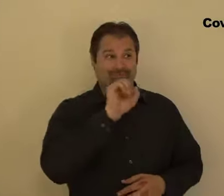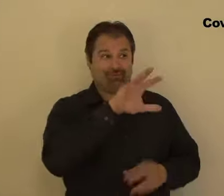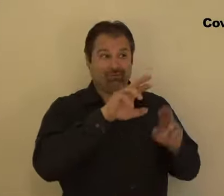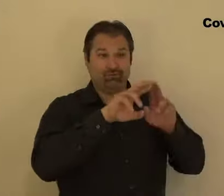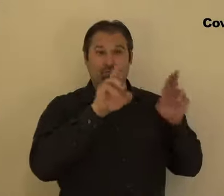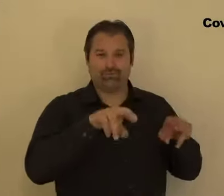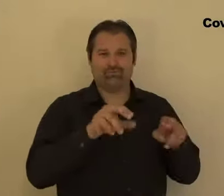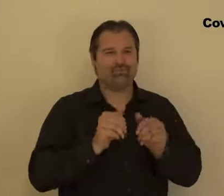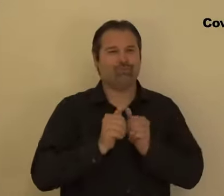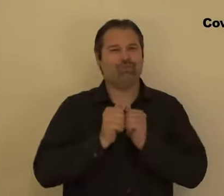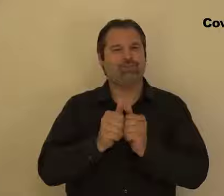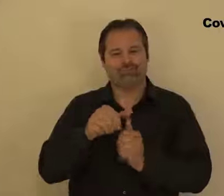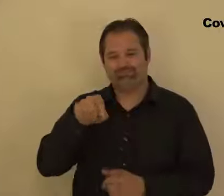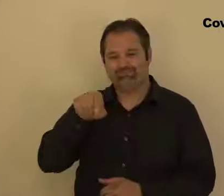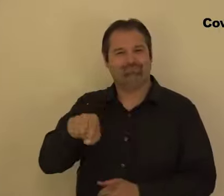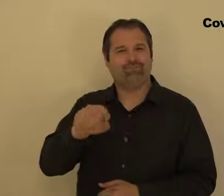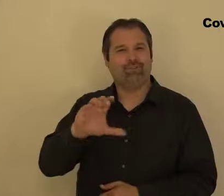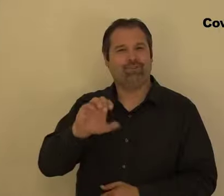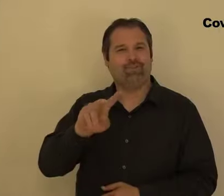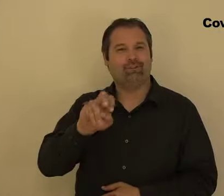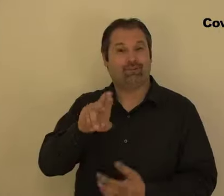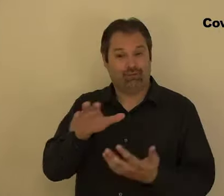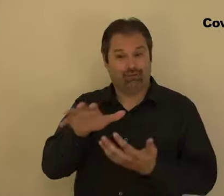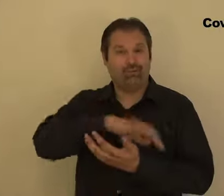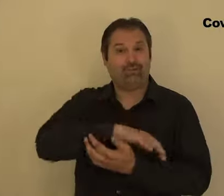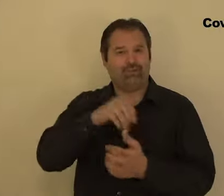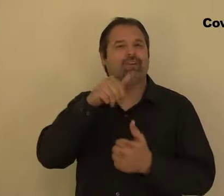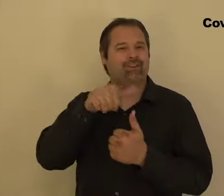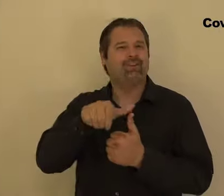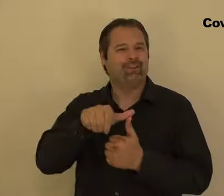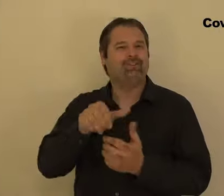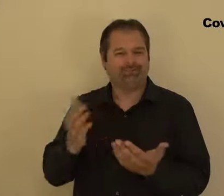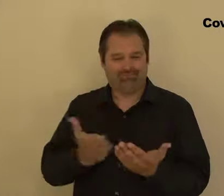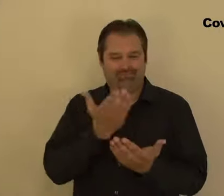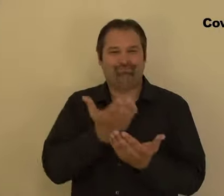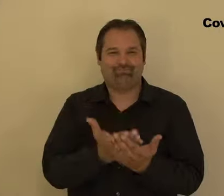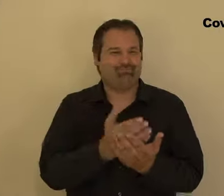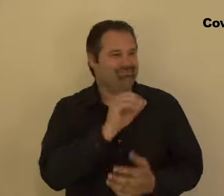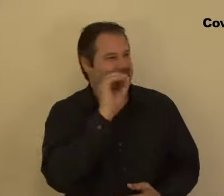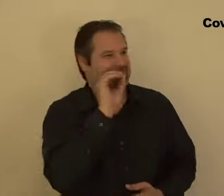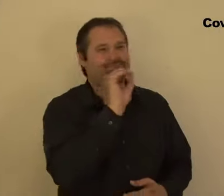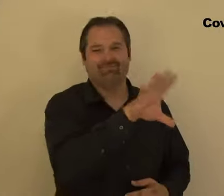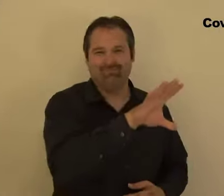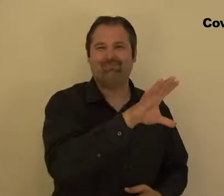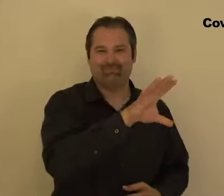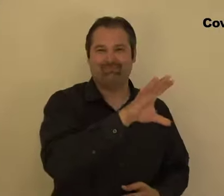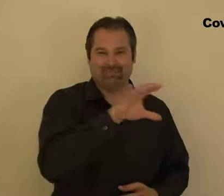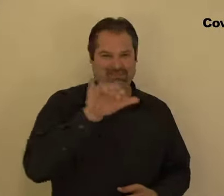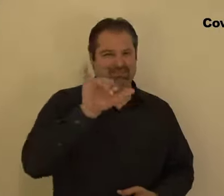This workshop focuses on cover letters, and we will be looking